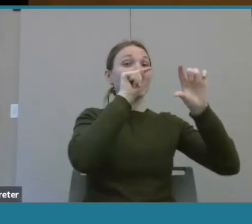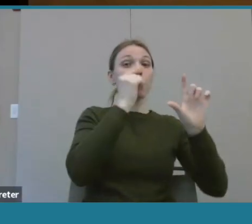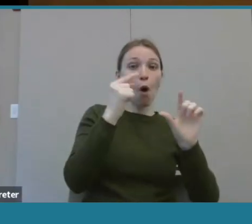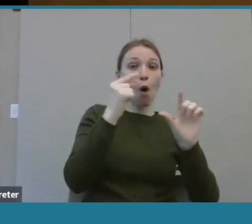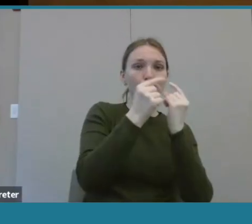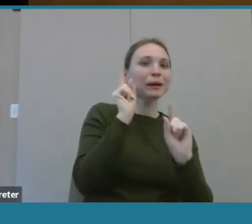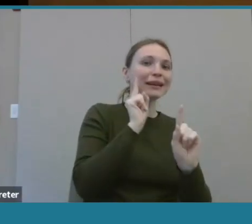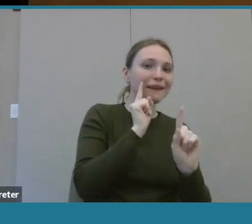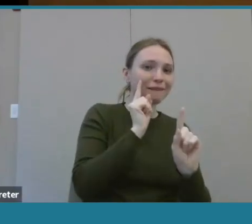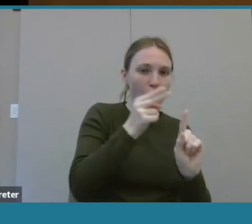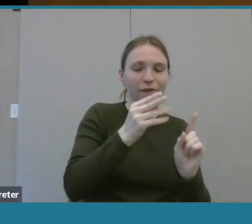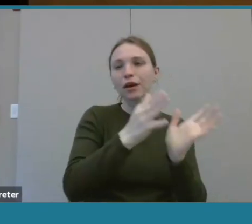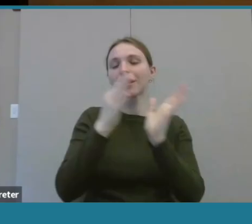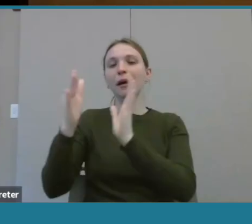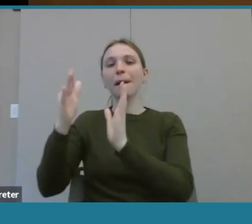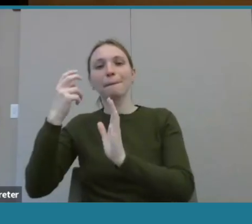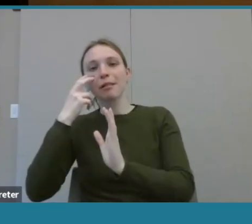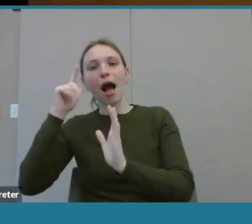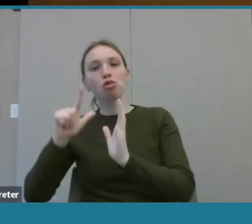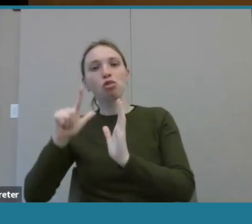people with mobility disabilities, and people who identify as neurodivergent.